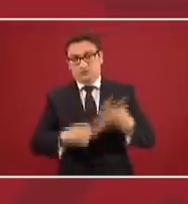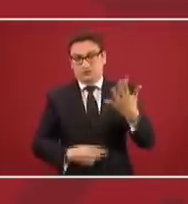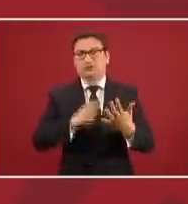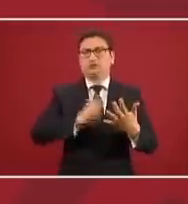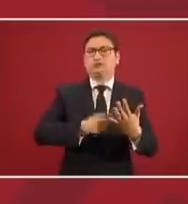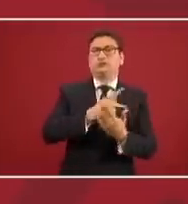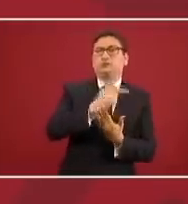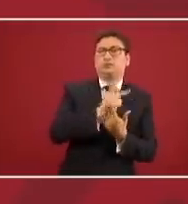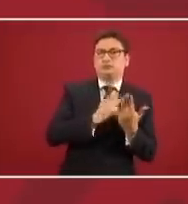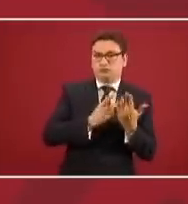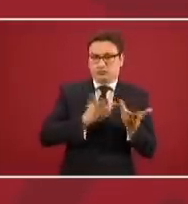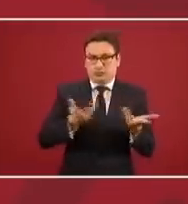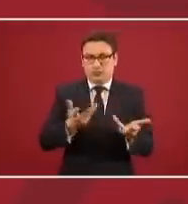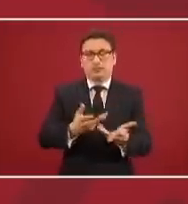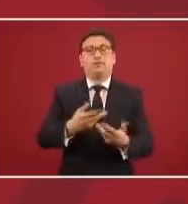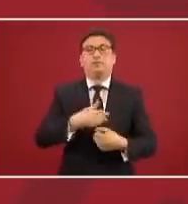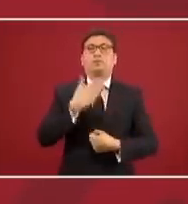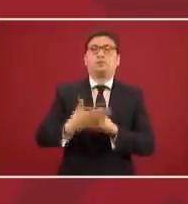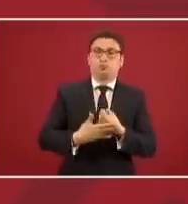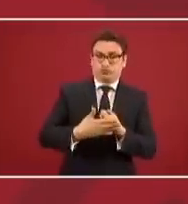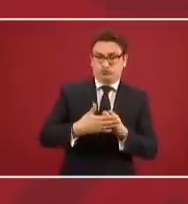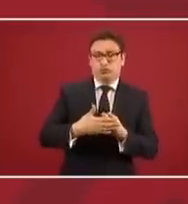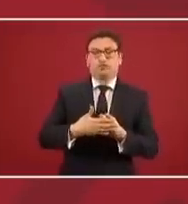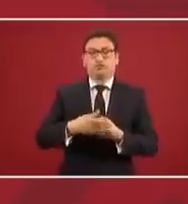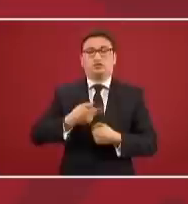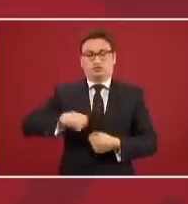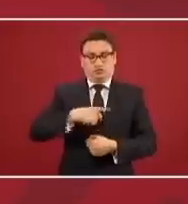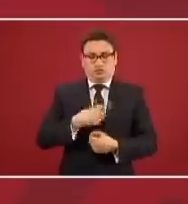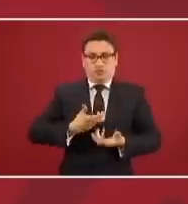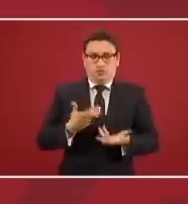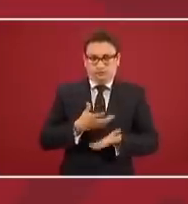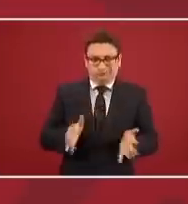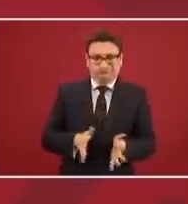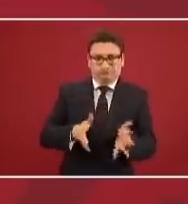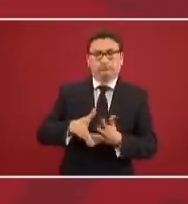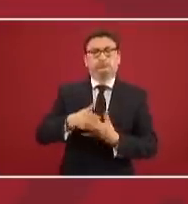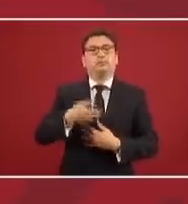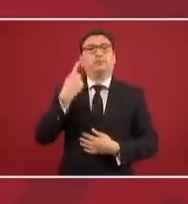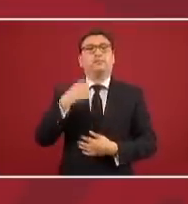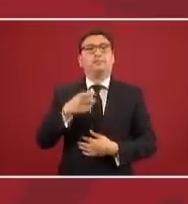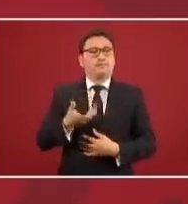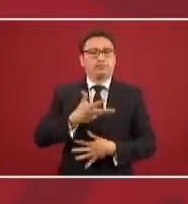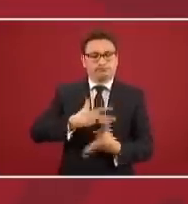to reactivate soon the